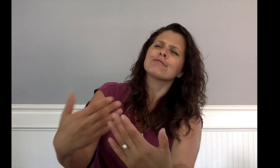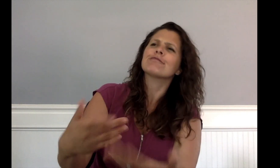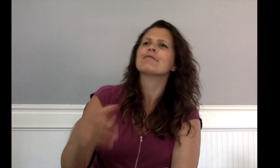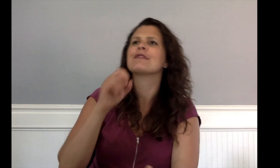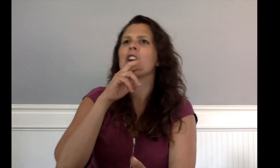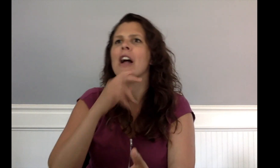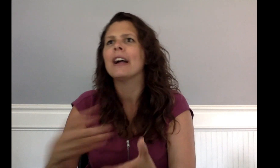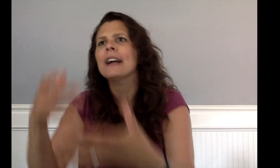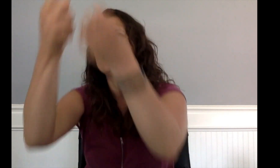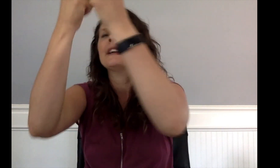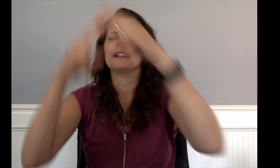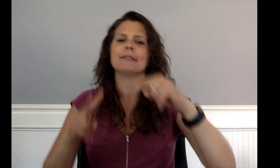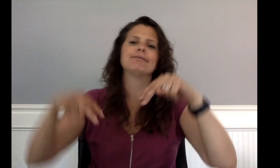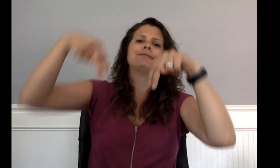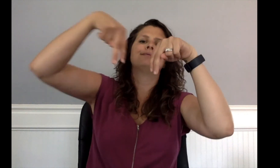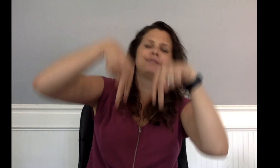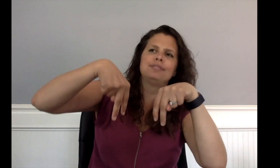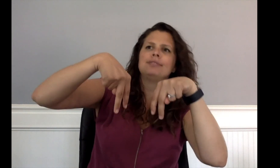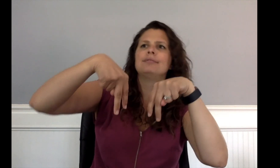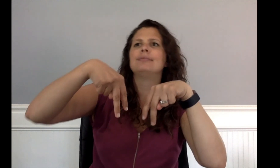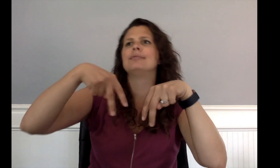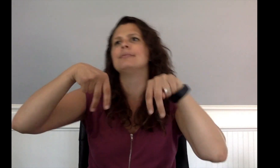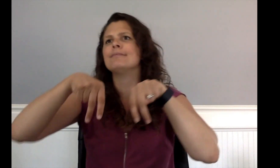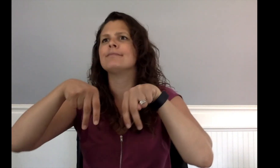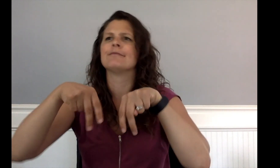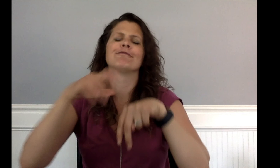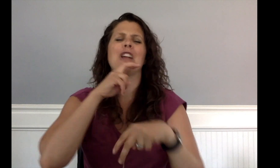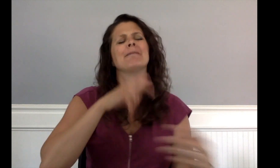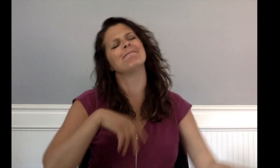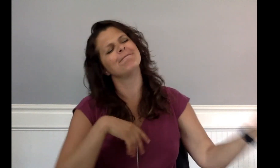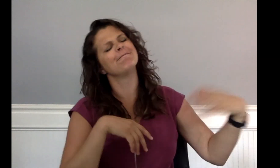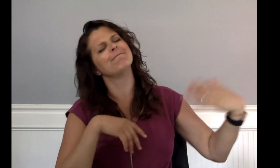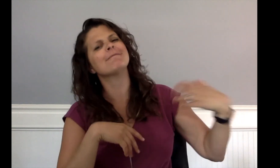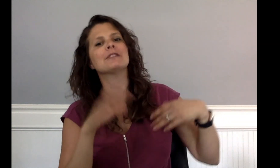Charlie stood. He reached out his hand. Frog took it and jumped to her feet.